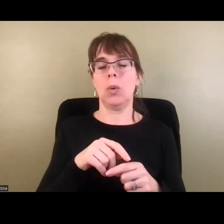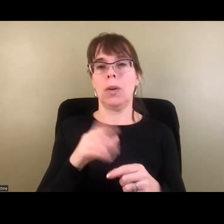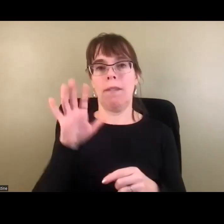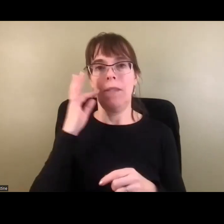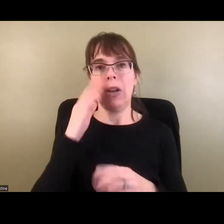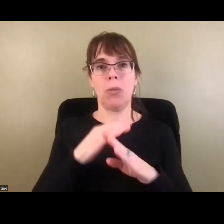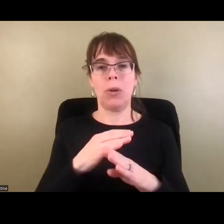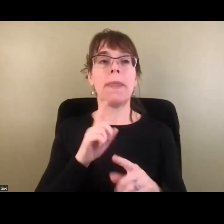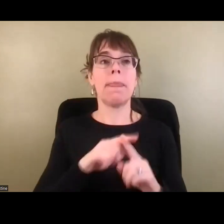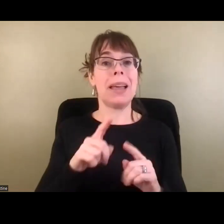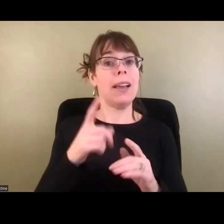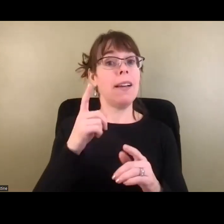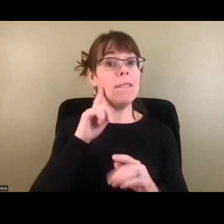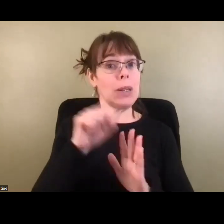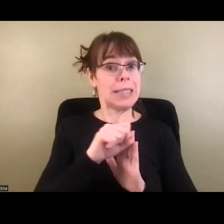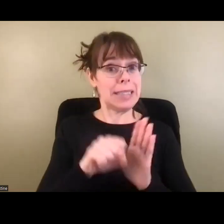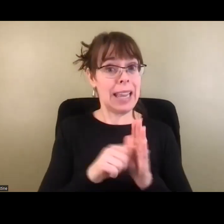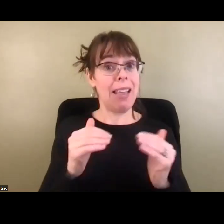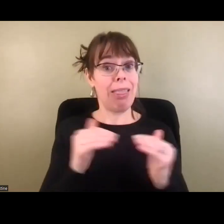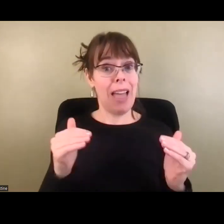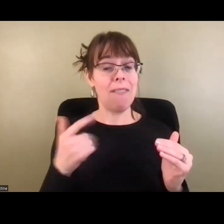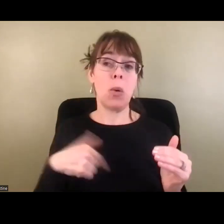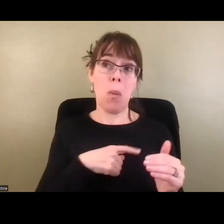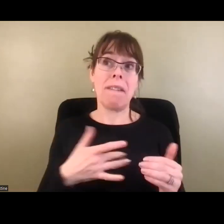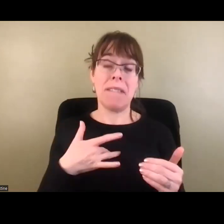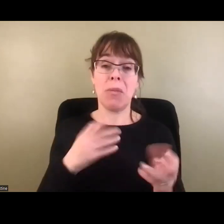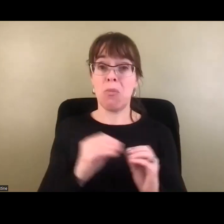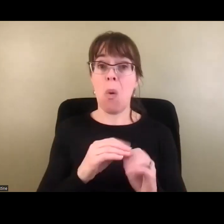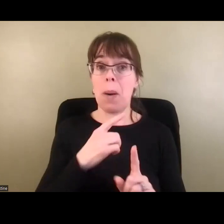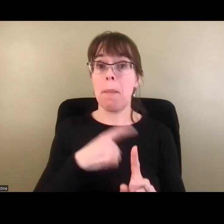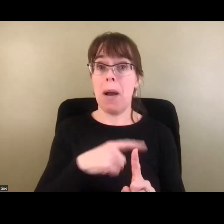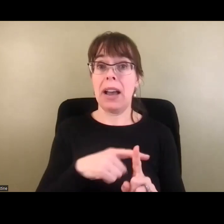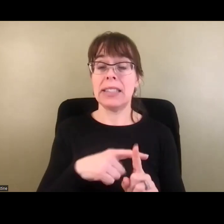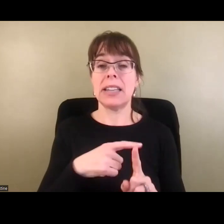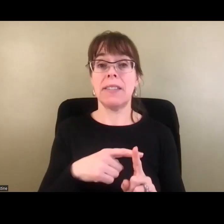the state level, which is something that we do feel more positive about, we are working